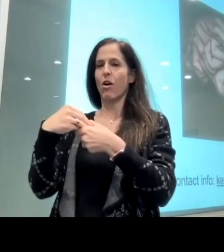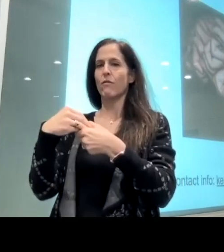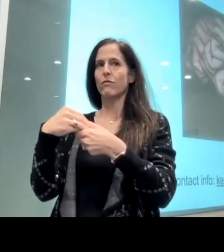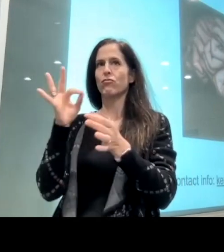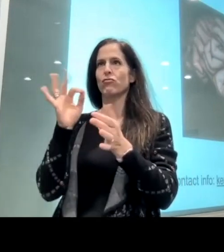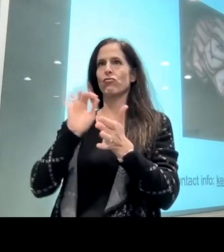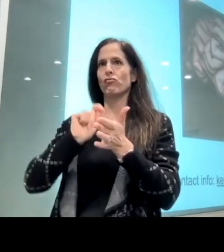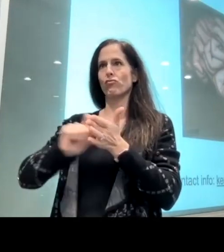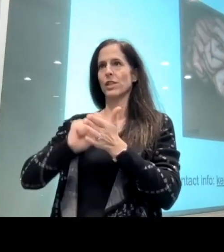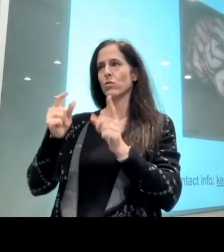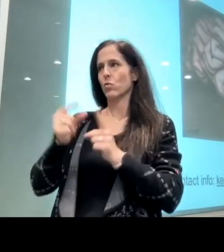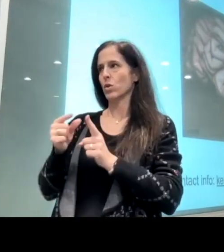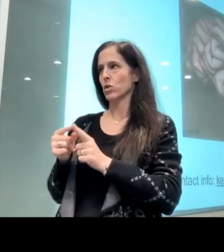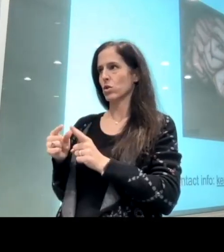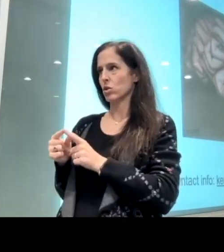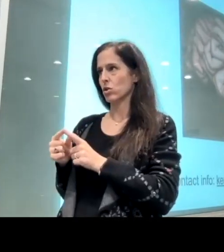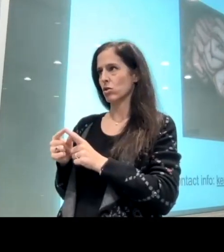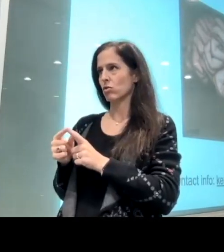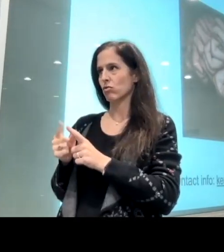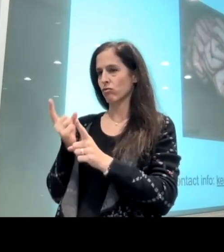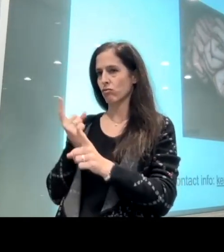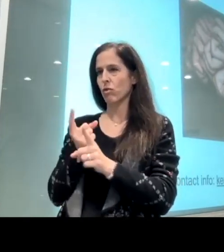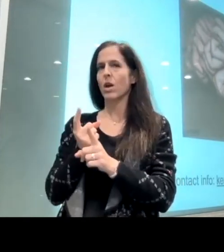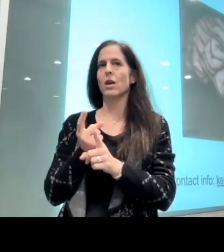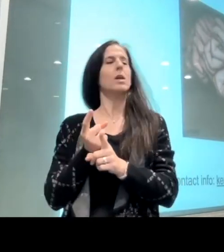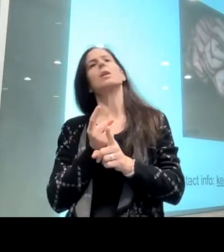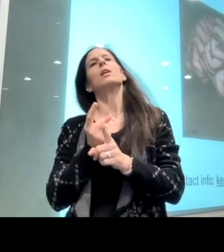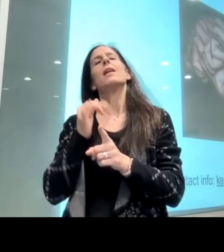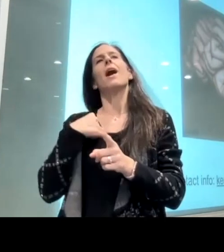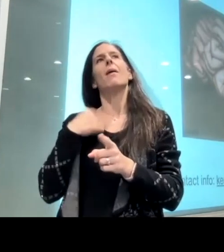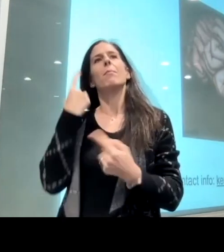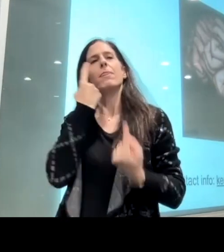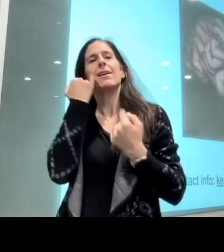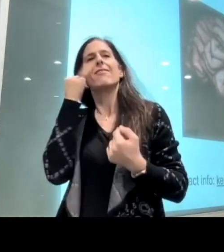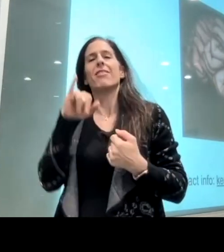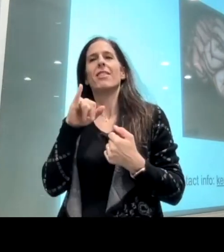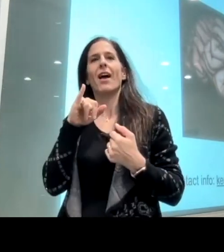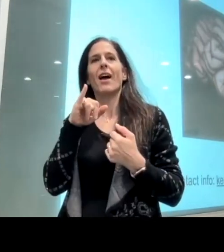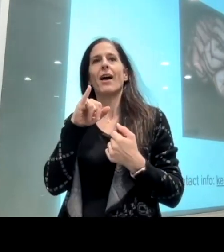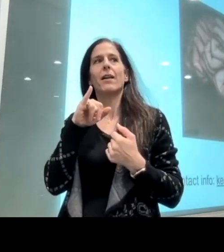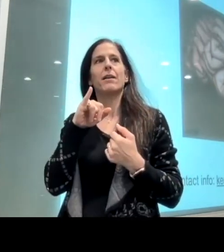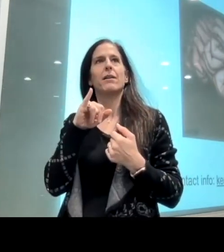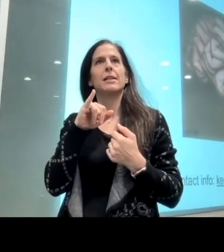currently encourages in use of English phenomenology at asl technology.